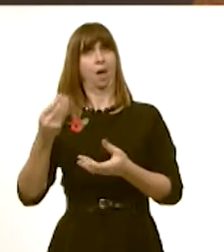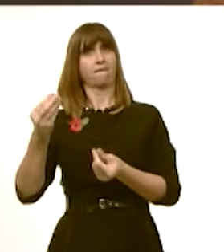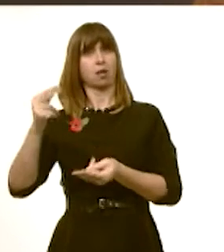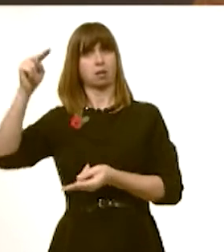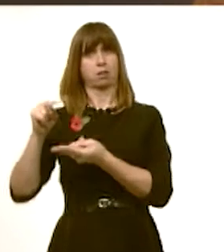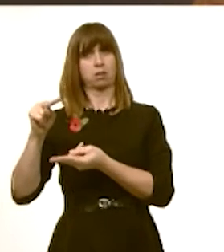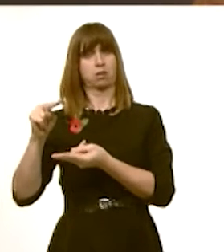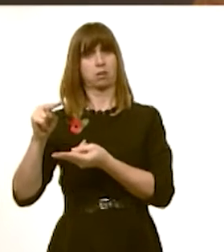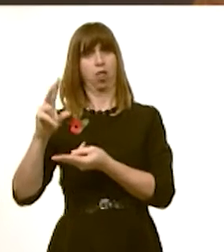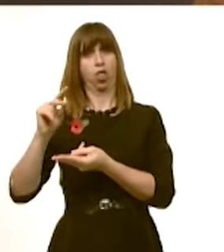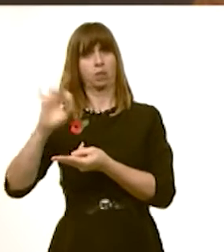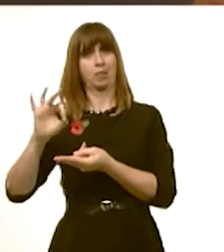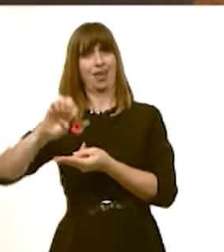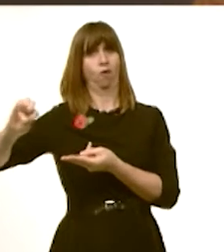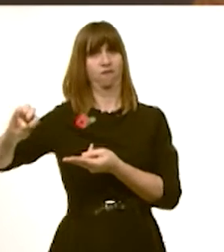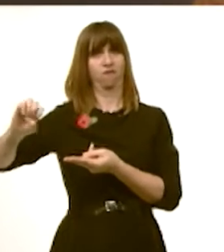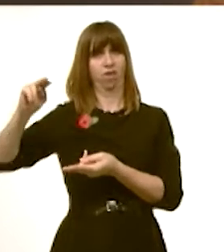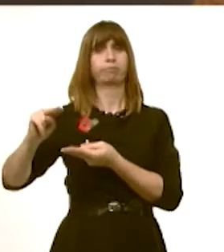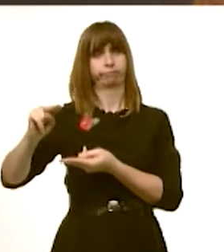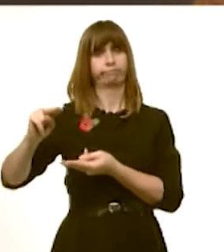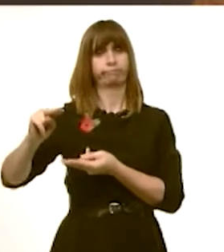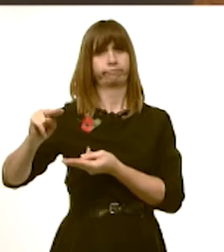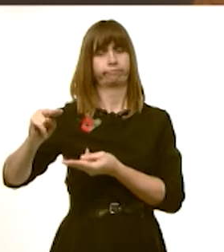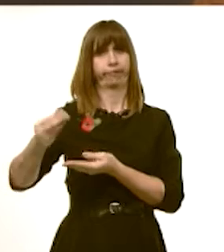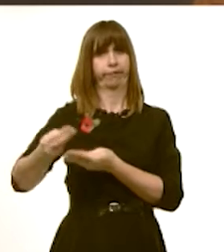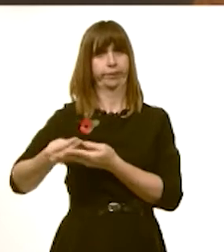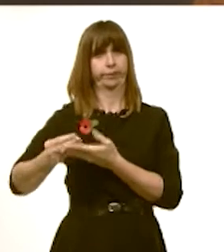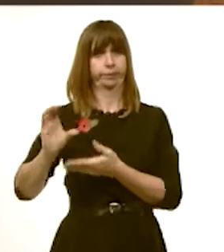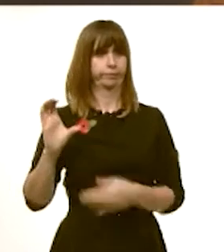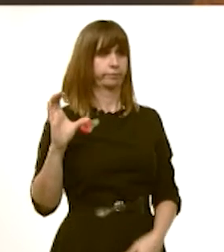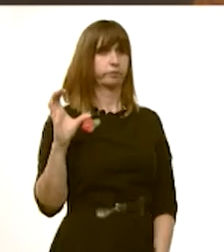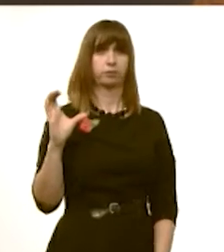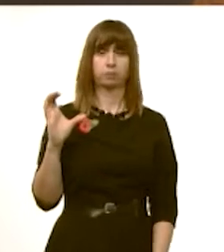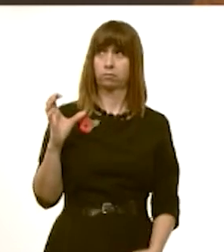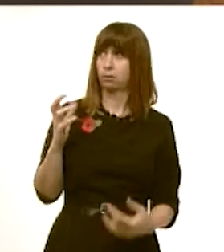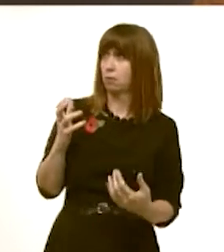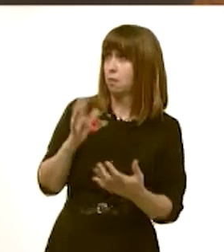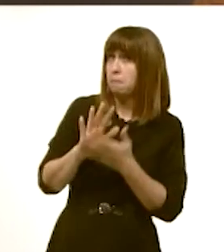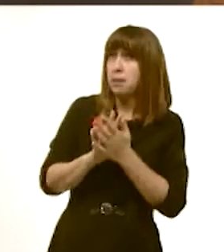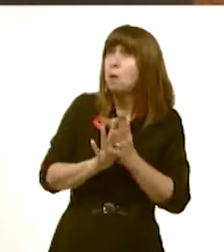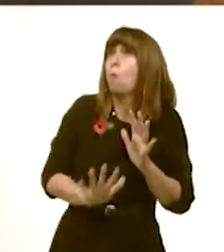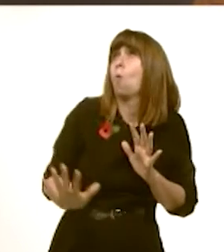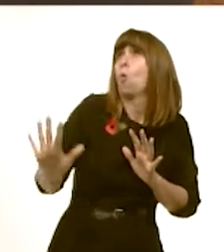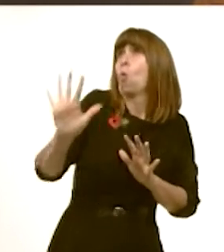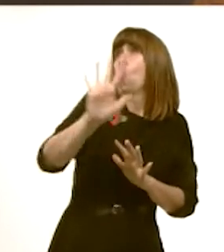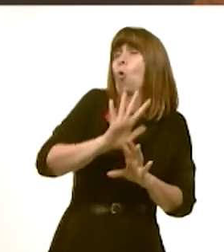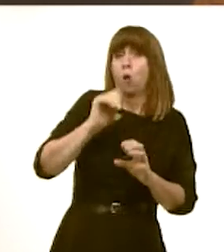see how that works as regards ensuring that the whole network will be modernised and improved.